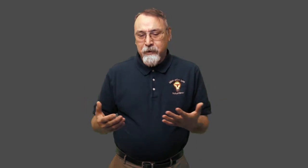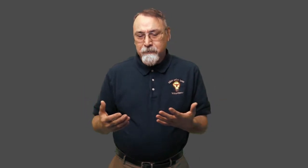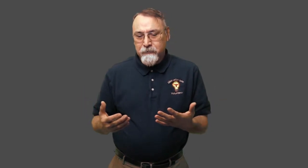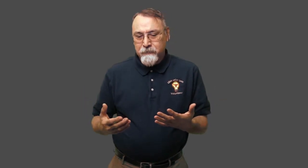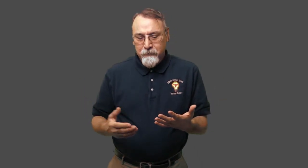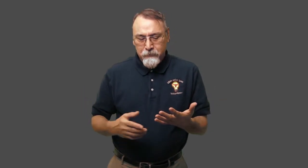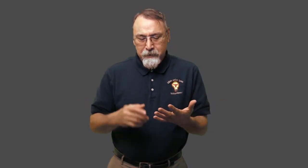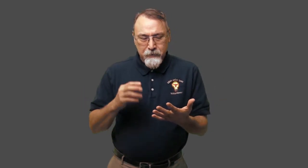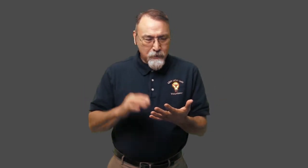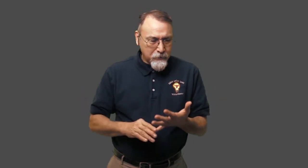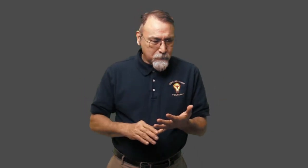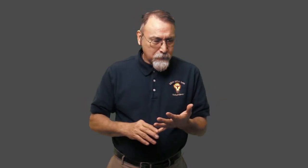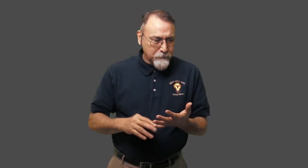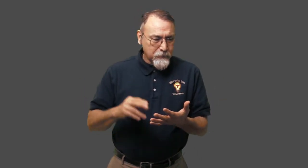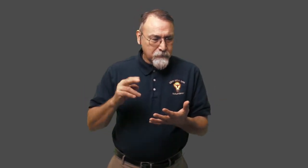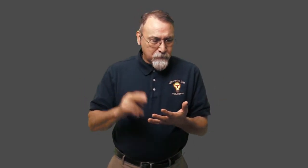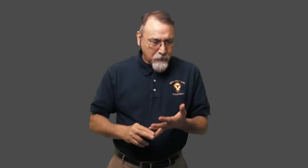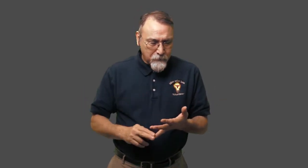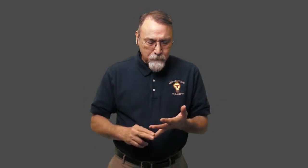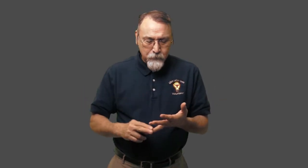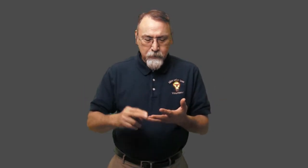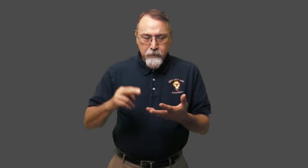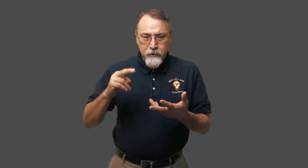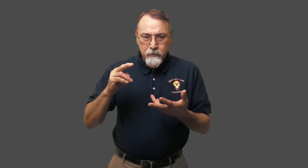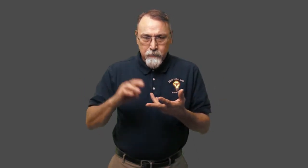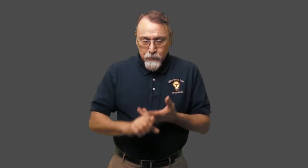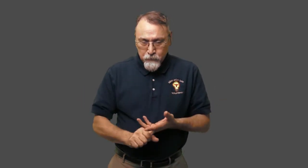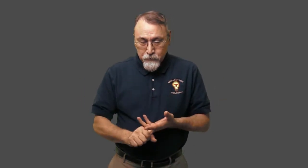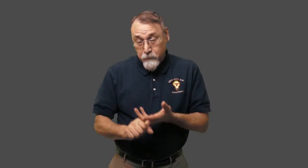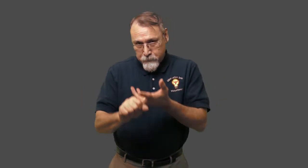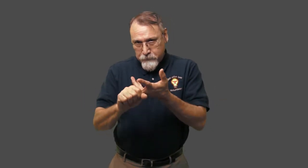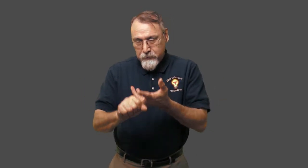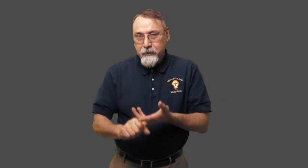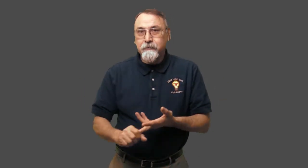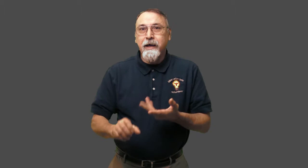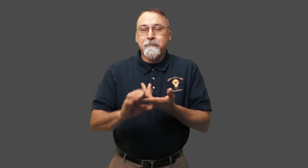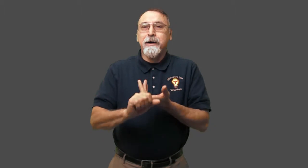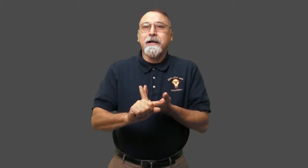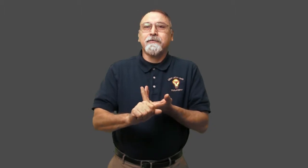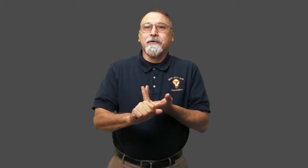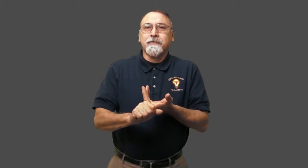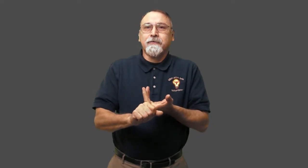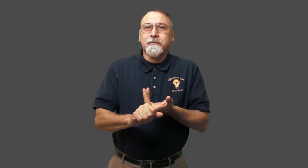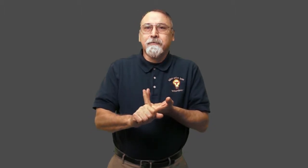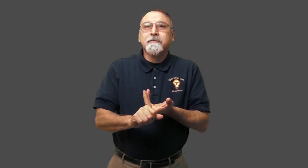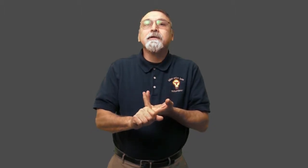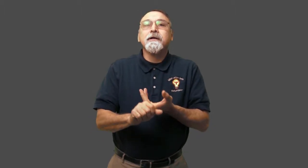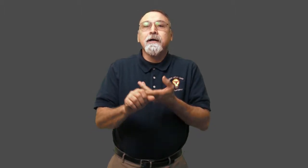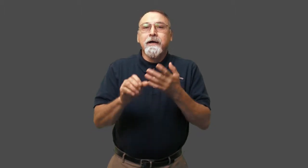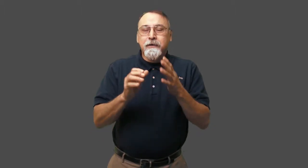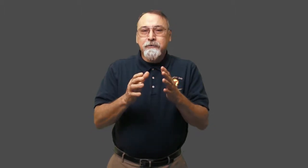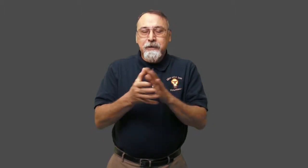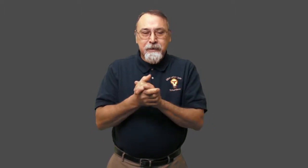process of looking at hardware, software, user, personnel and policies. Understand that